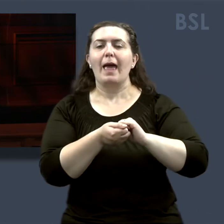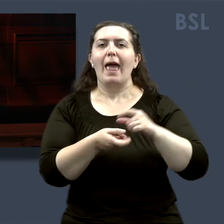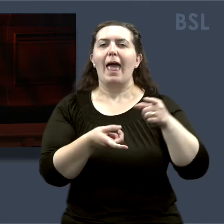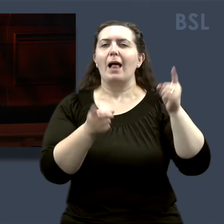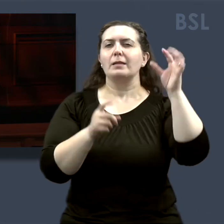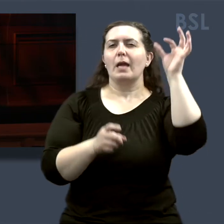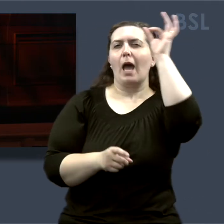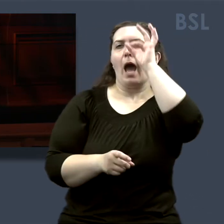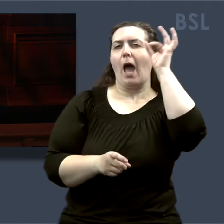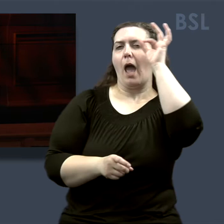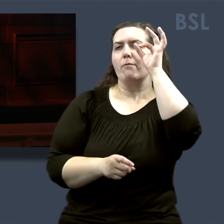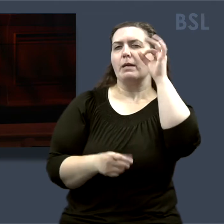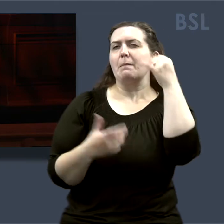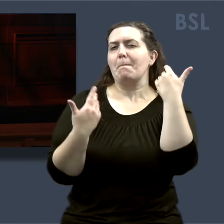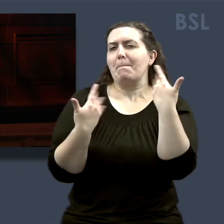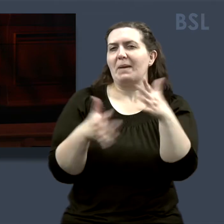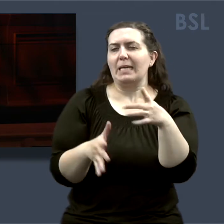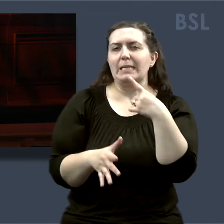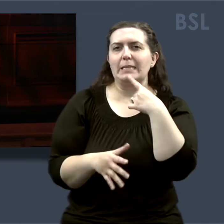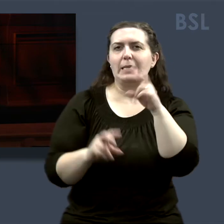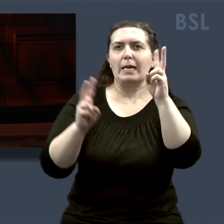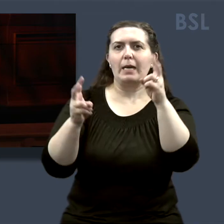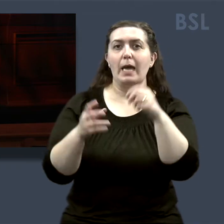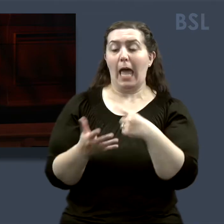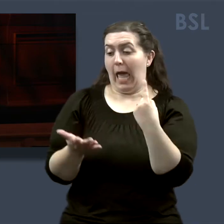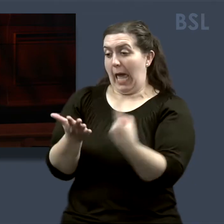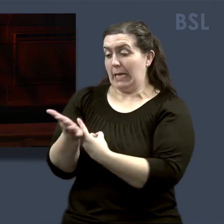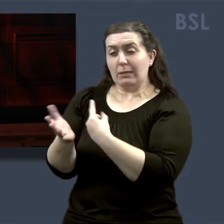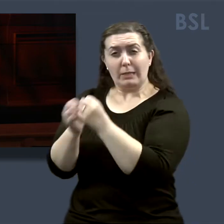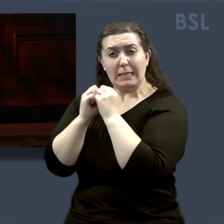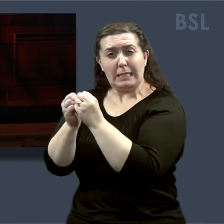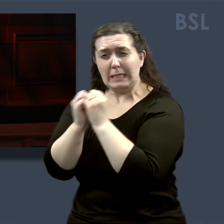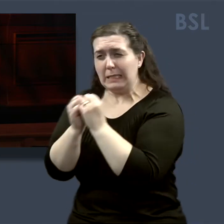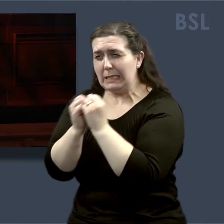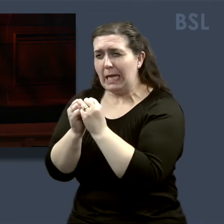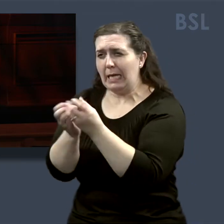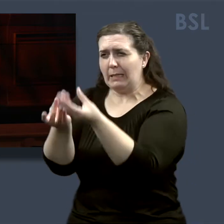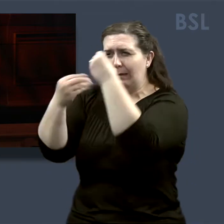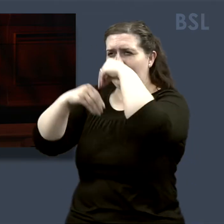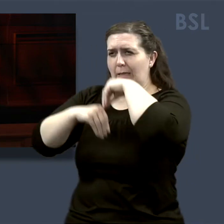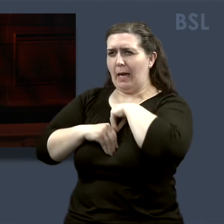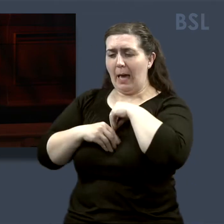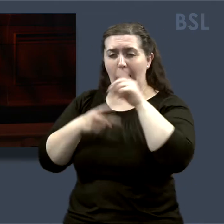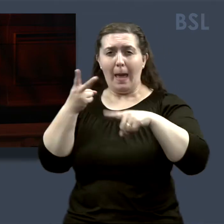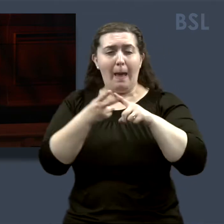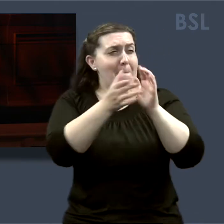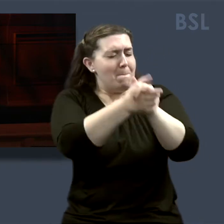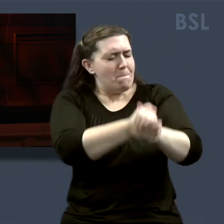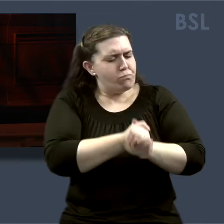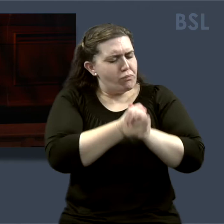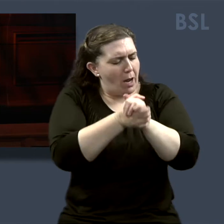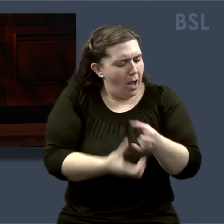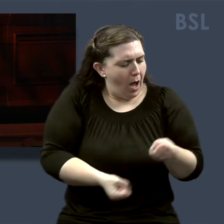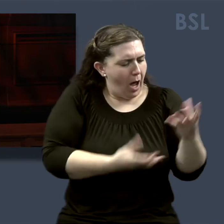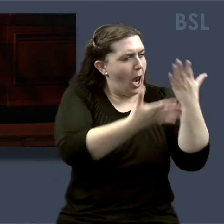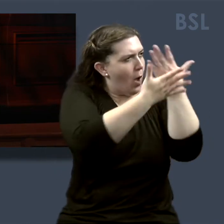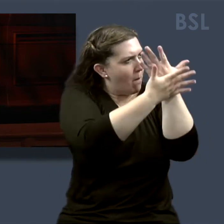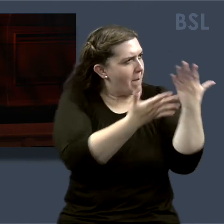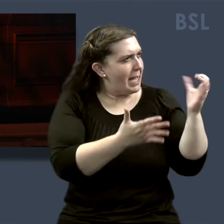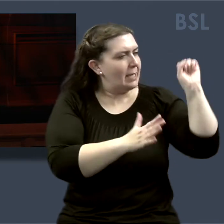President Henry B. Eyring lovingly taught us that “feasting on the word of God, heartfelt prayer, and obedience to the Lord’s